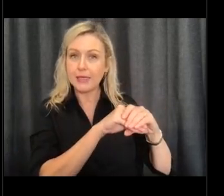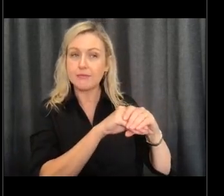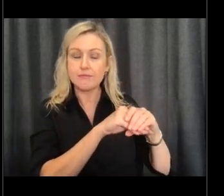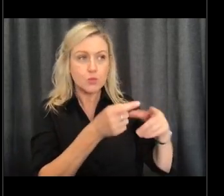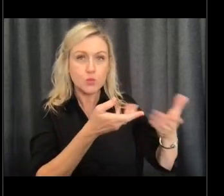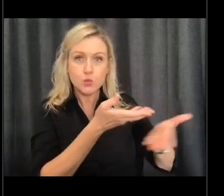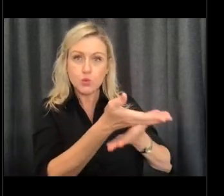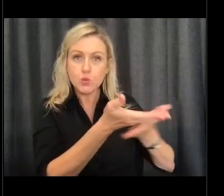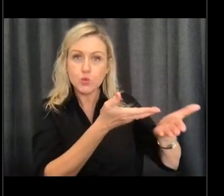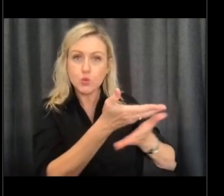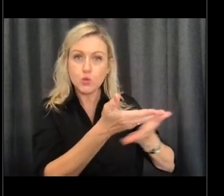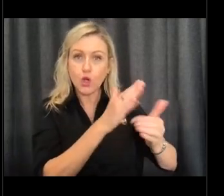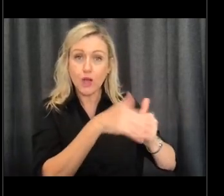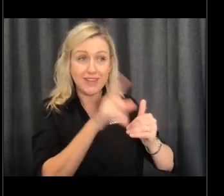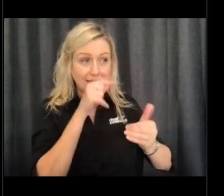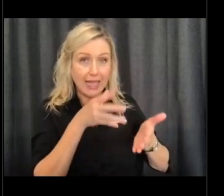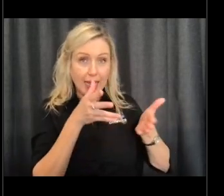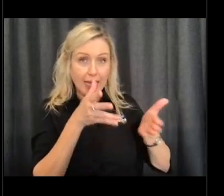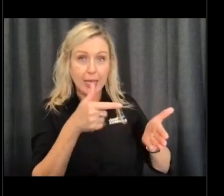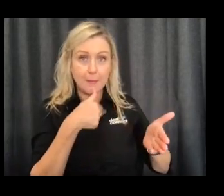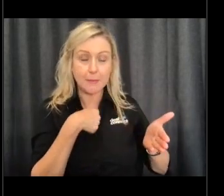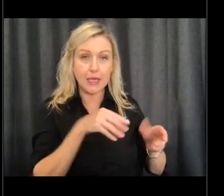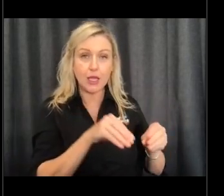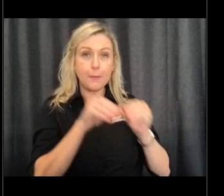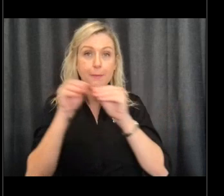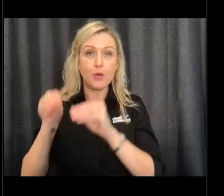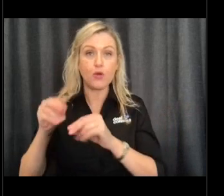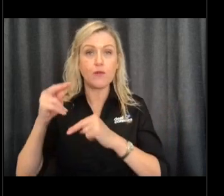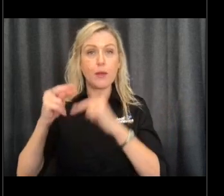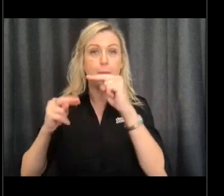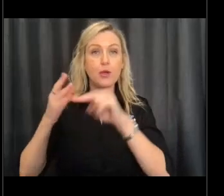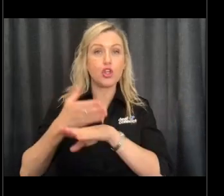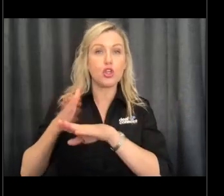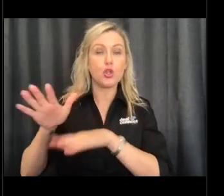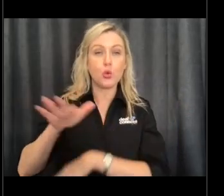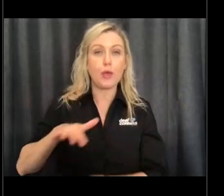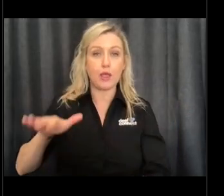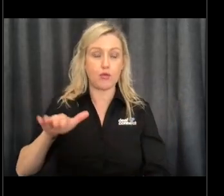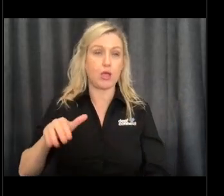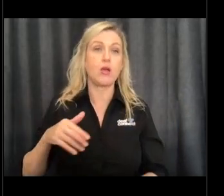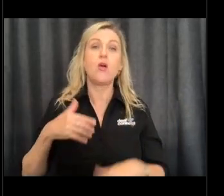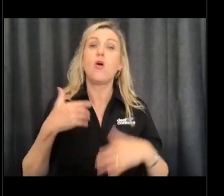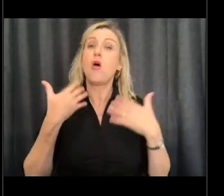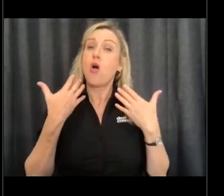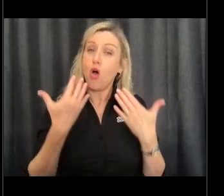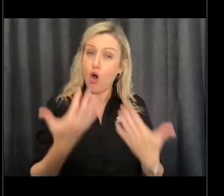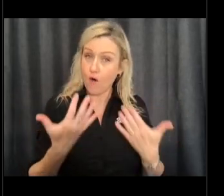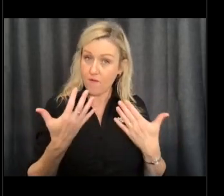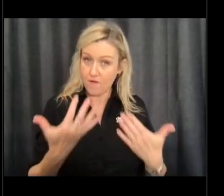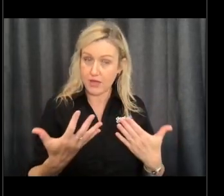I find banks when you have that discussion with them generally speaking try to work something